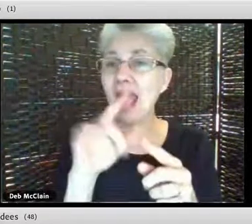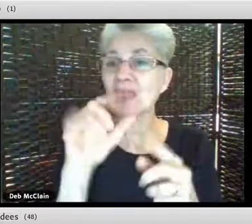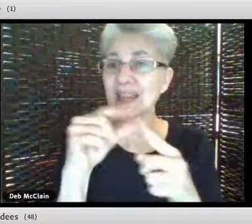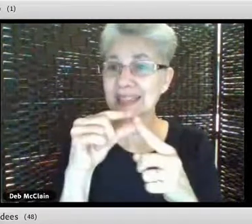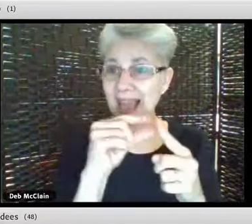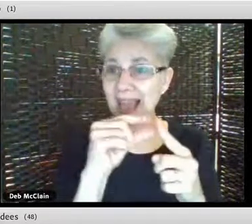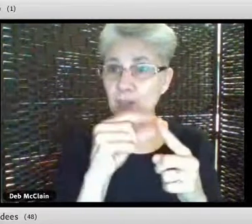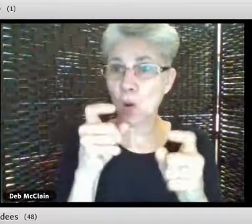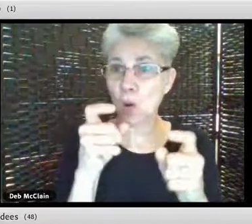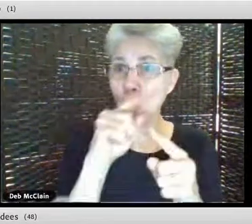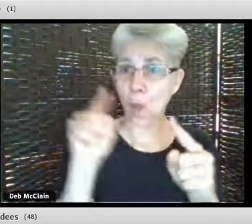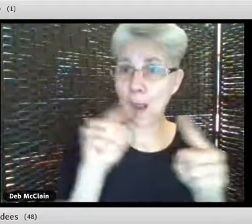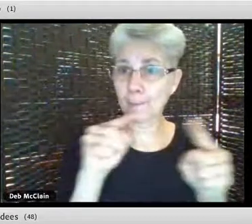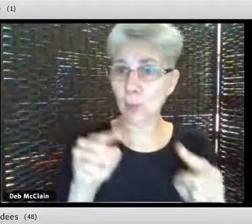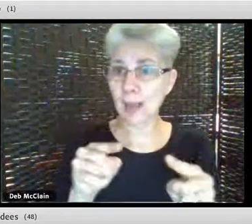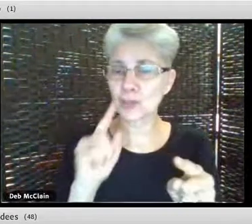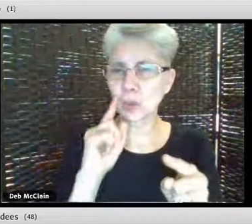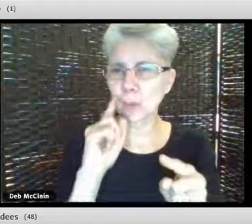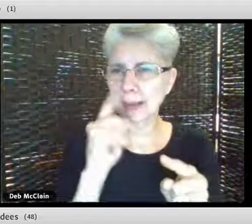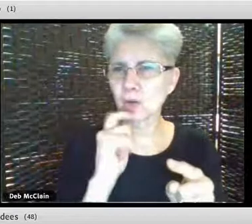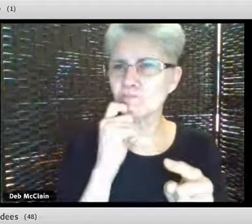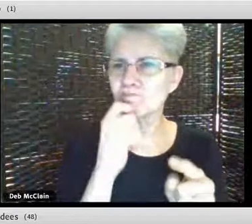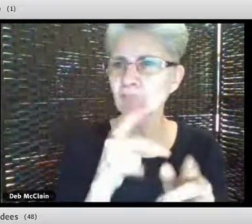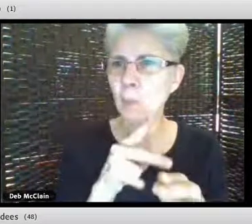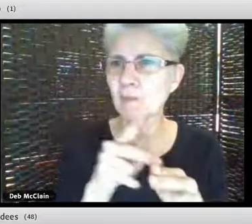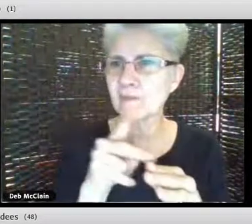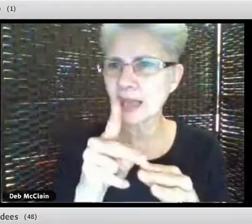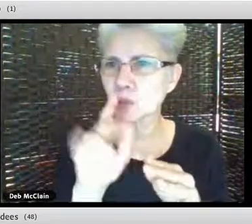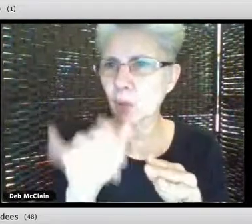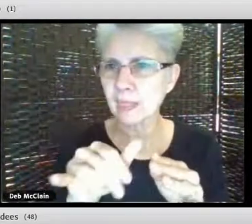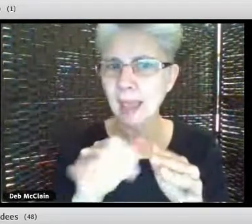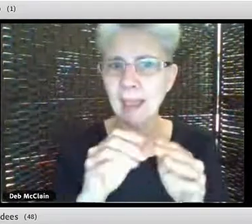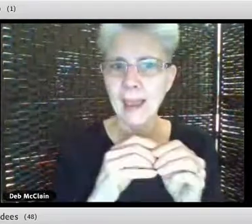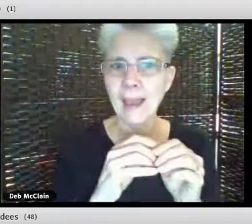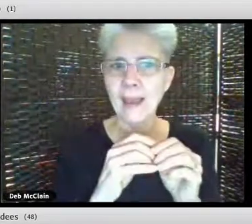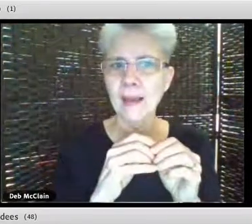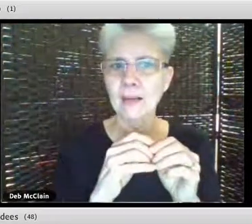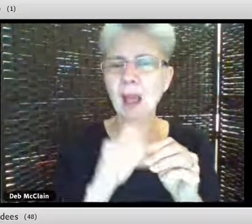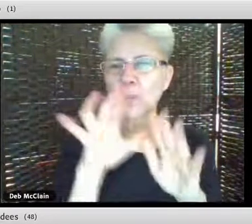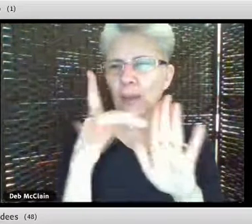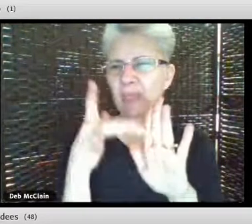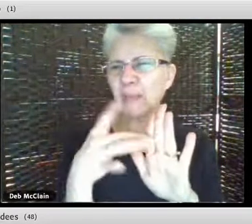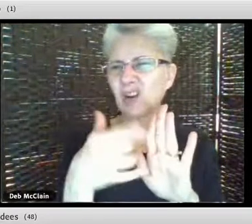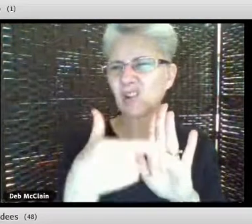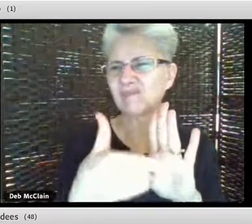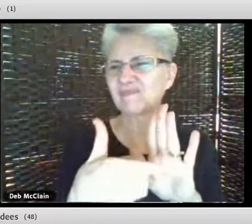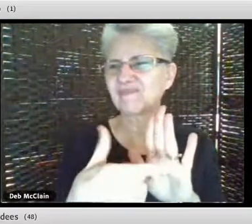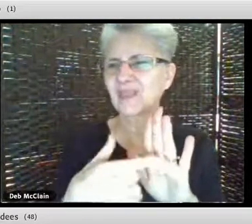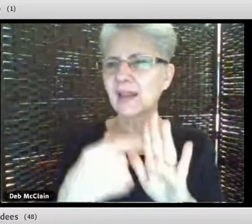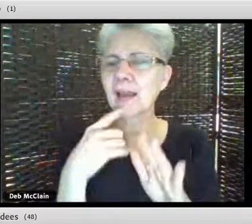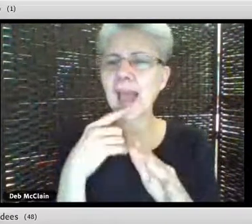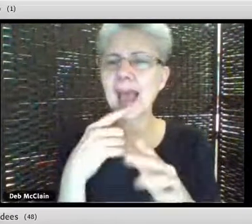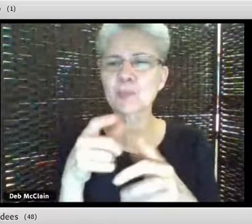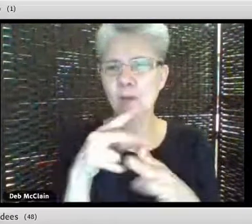So I can move the picture where I want, and the text -- So you can make it really look professional --